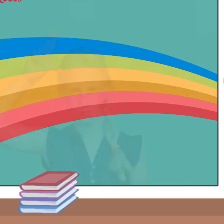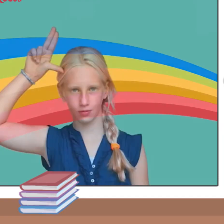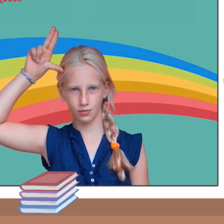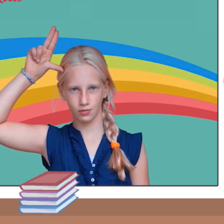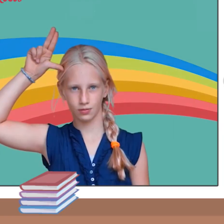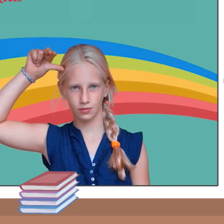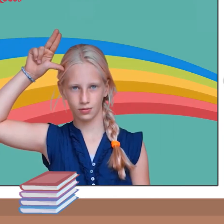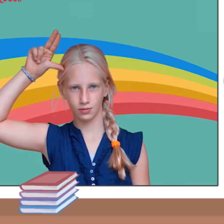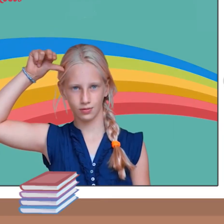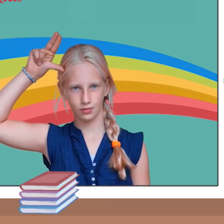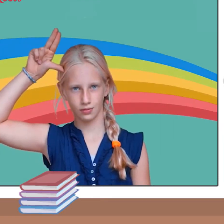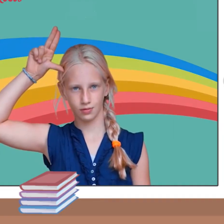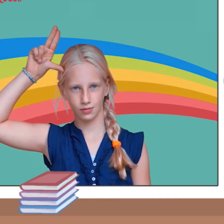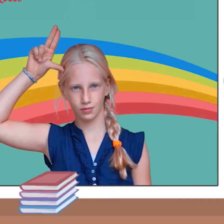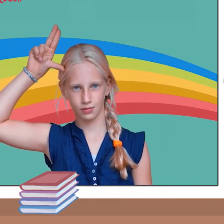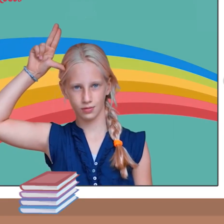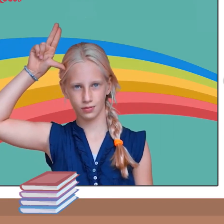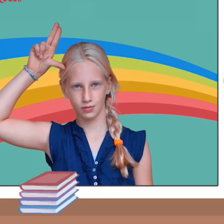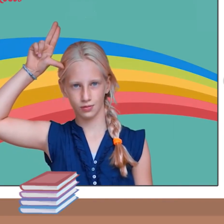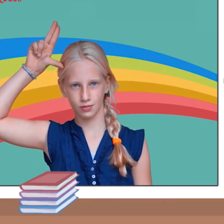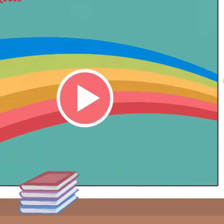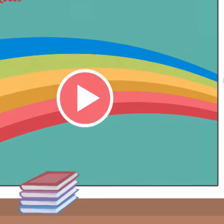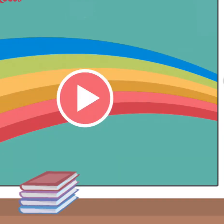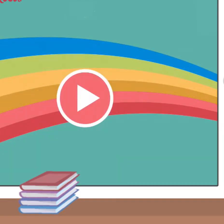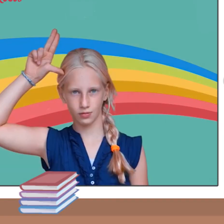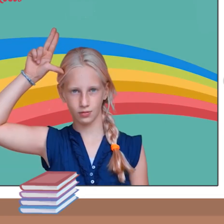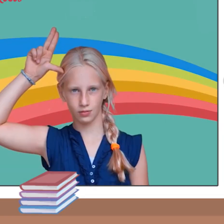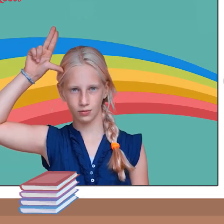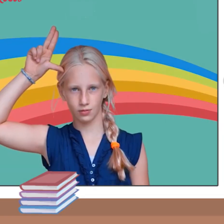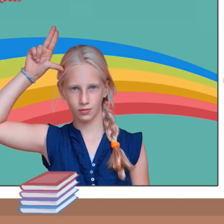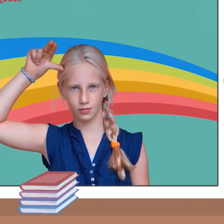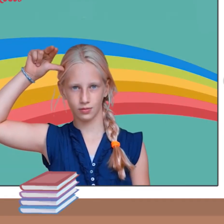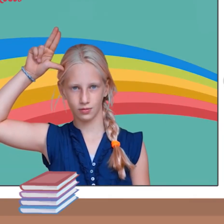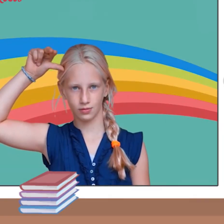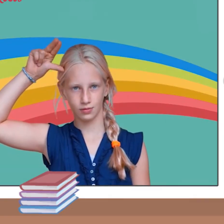Horse